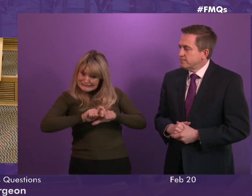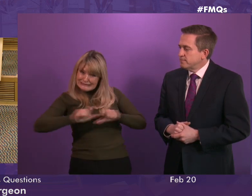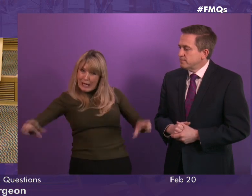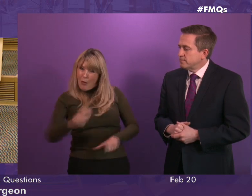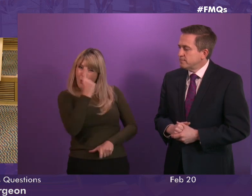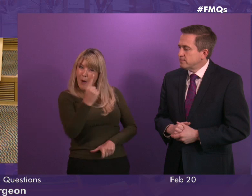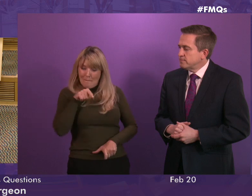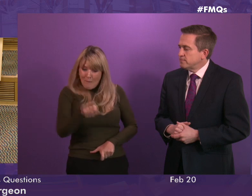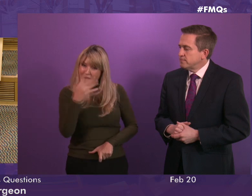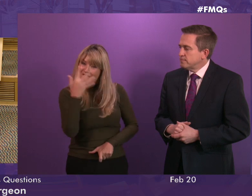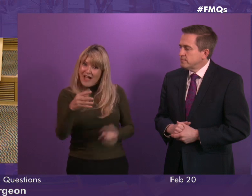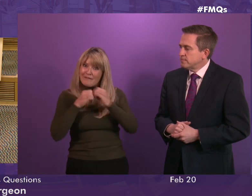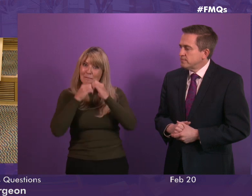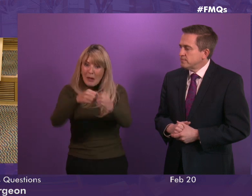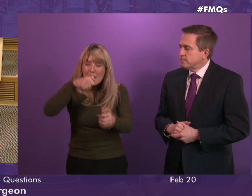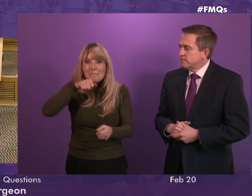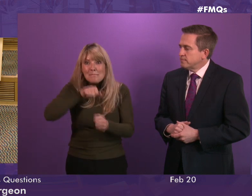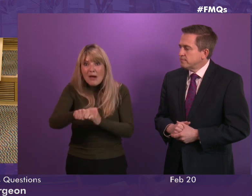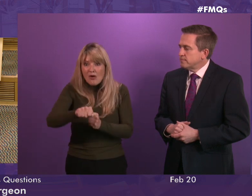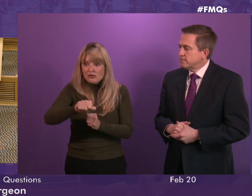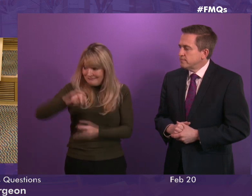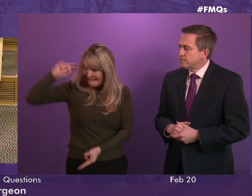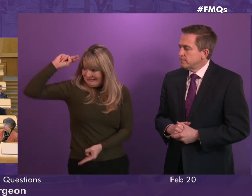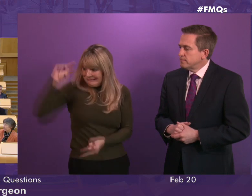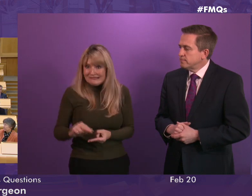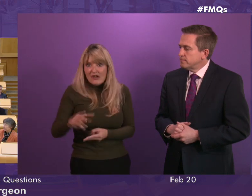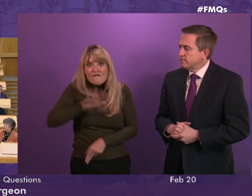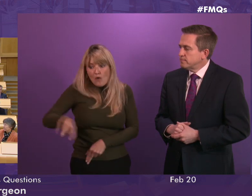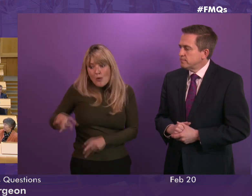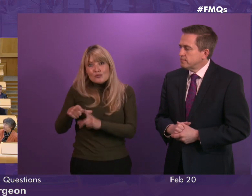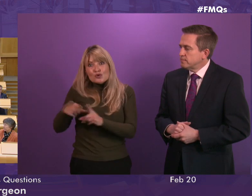reduction in our budget that has been imposed by the Conservatives. That means that Jackson